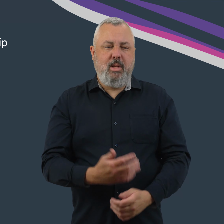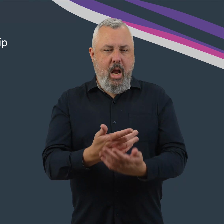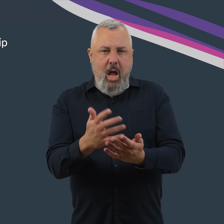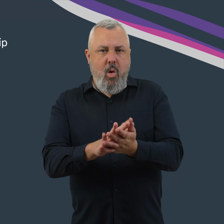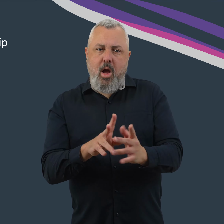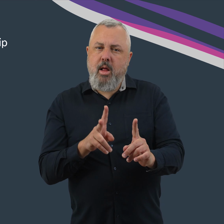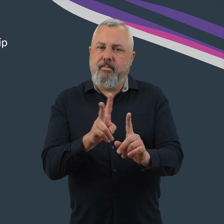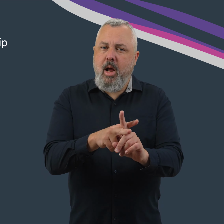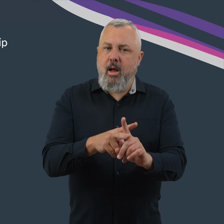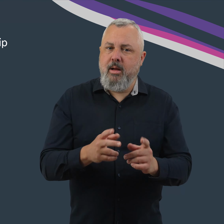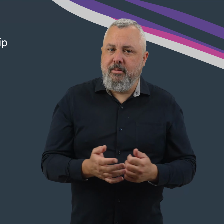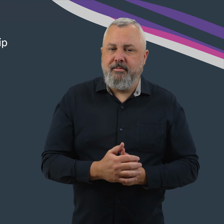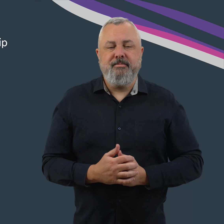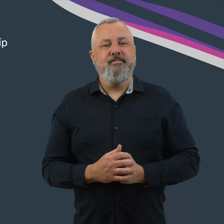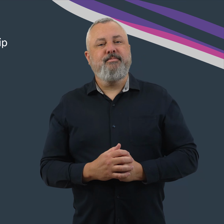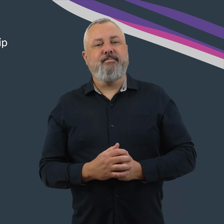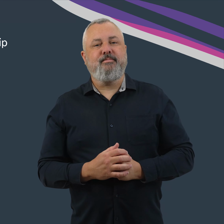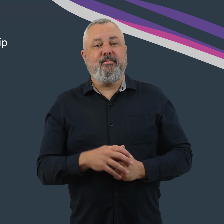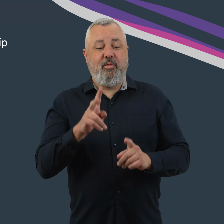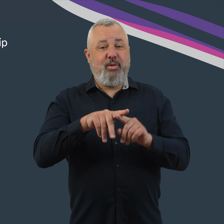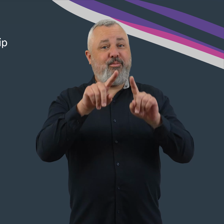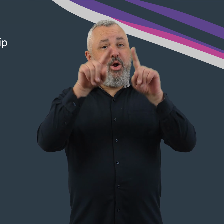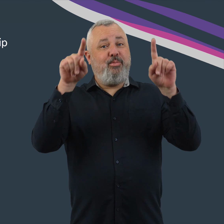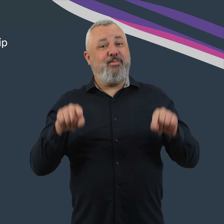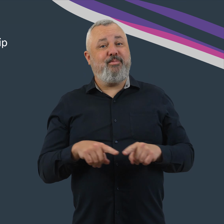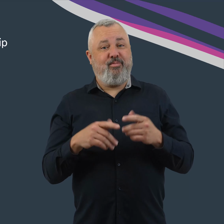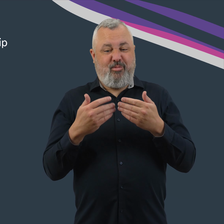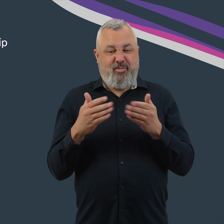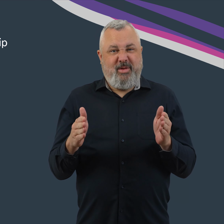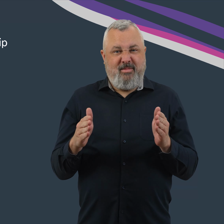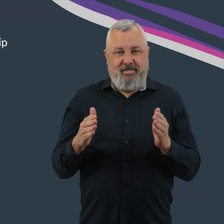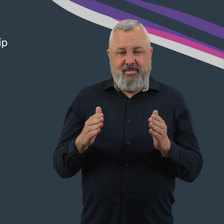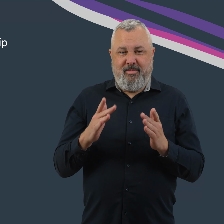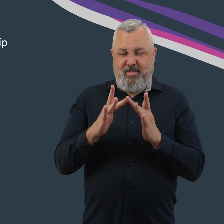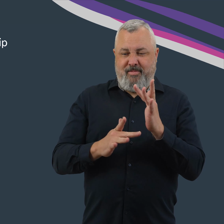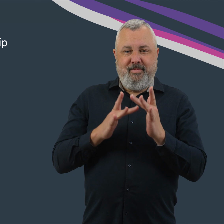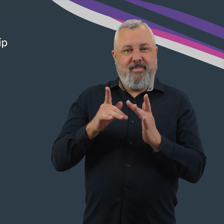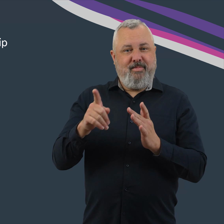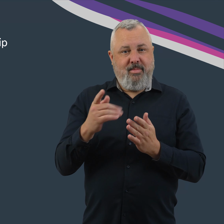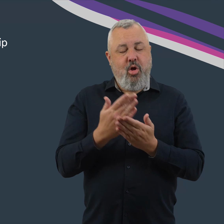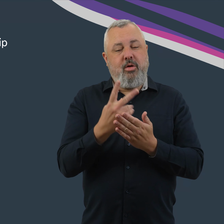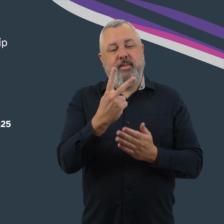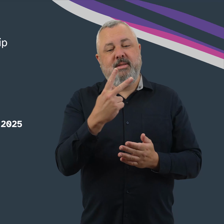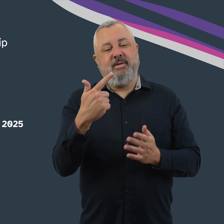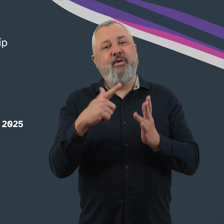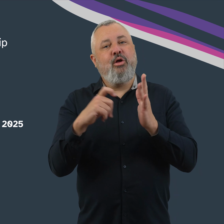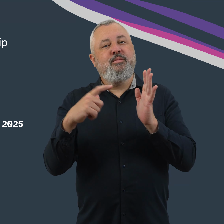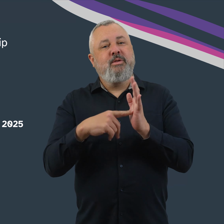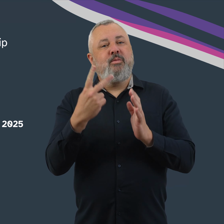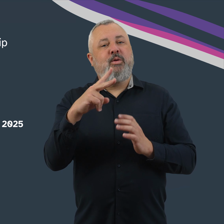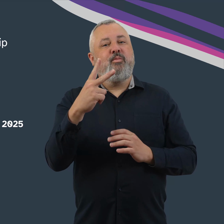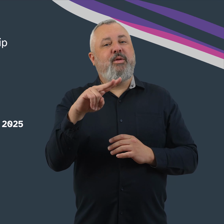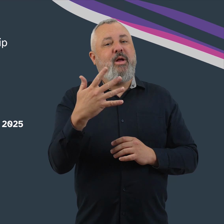How to apply The application form will open on 27 October 2025.